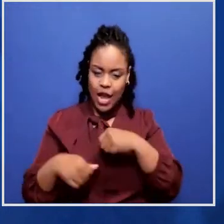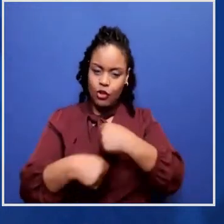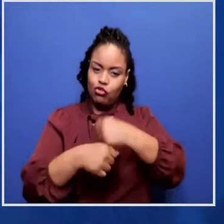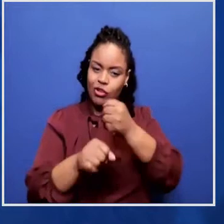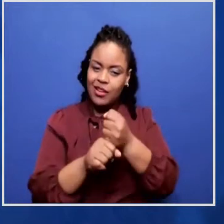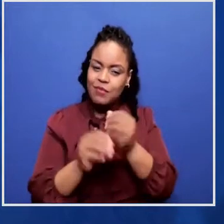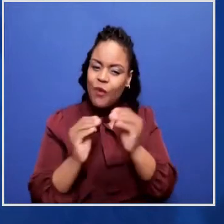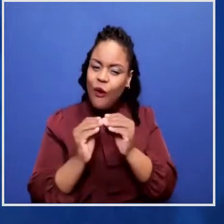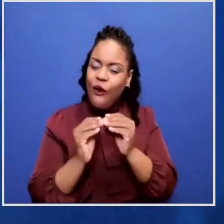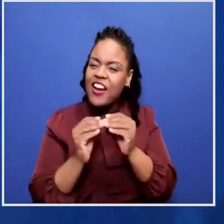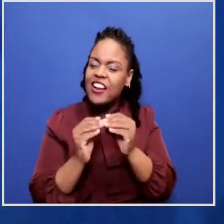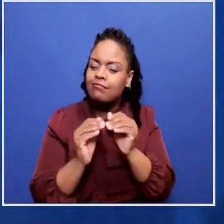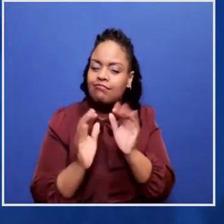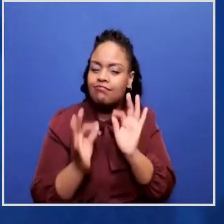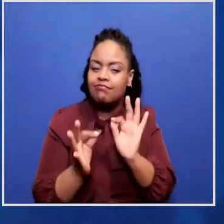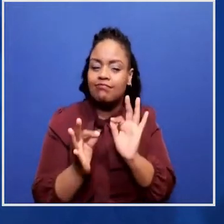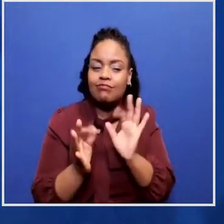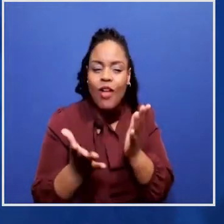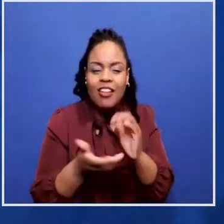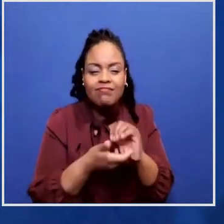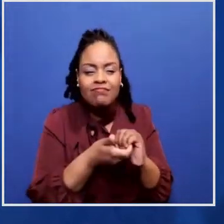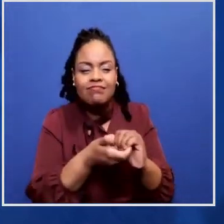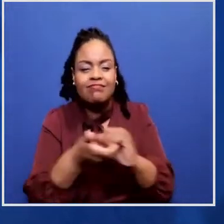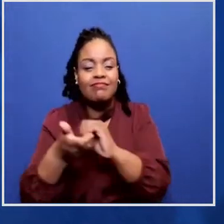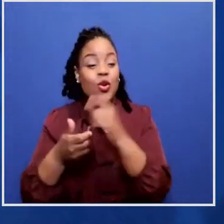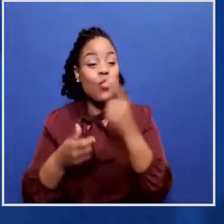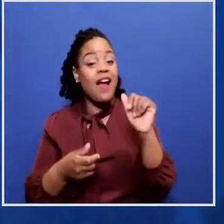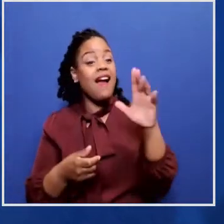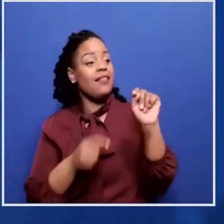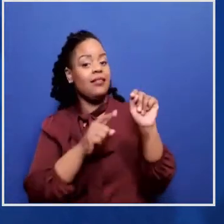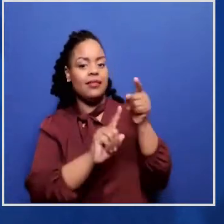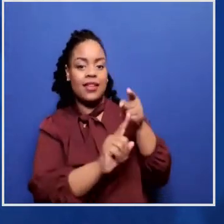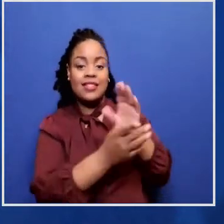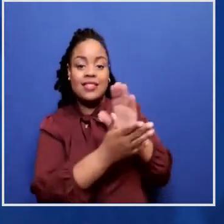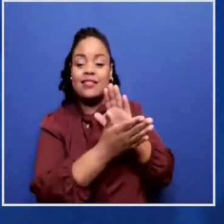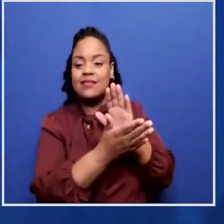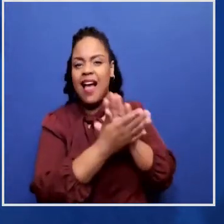A REMINDER THAT WE CAN FORGE A MORE PERFECT UNION, ONE ACT OF